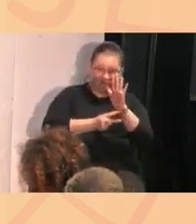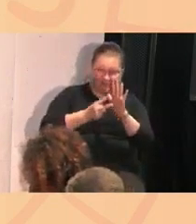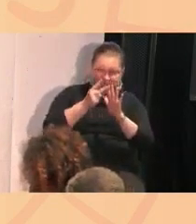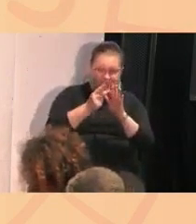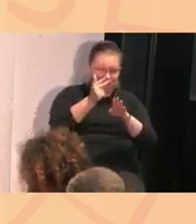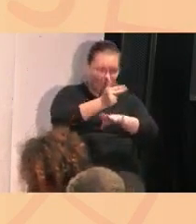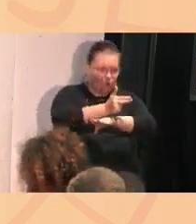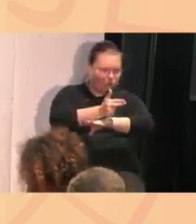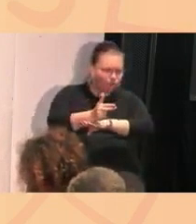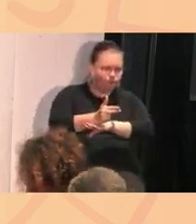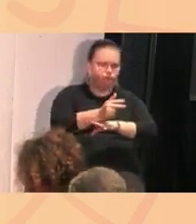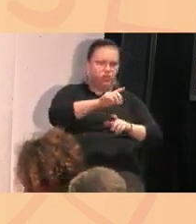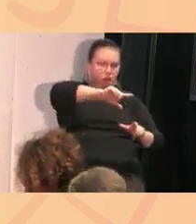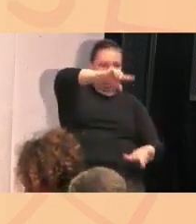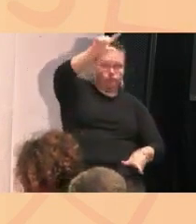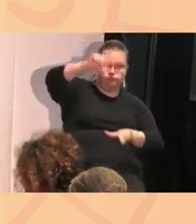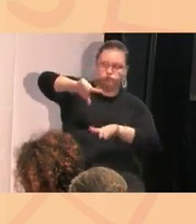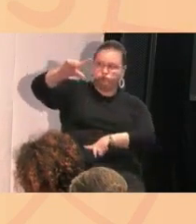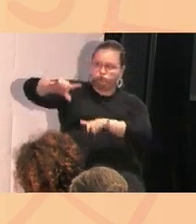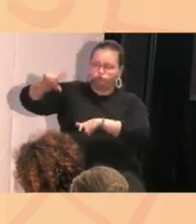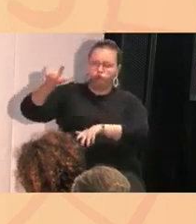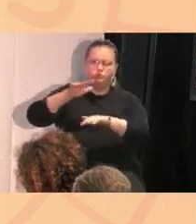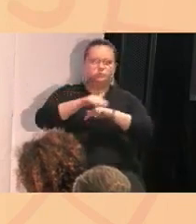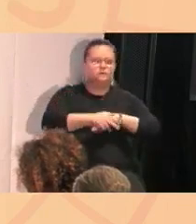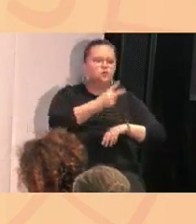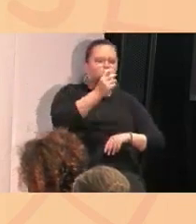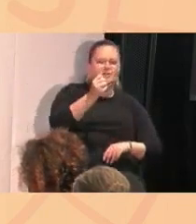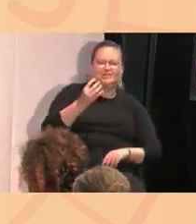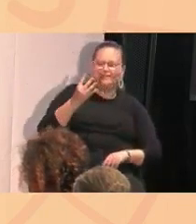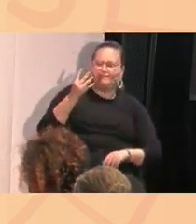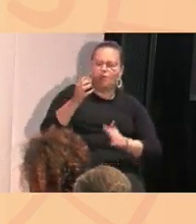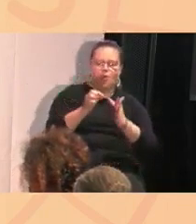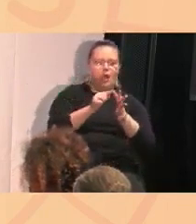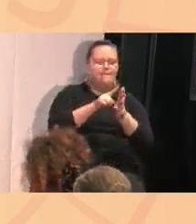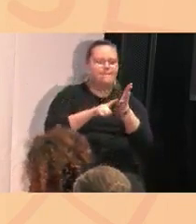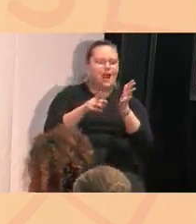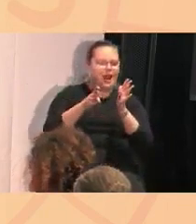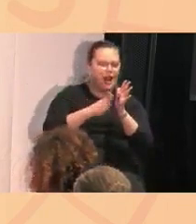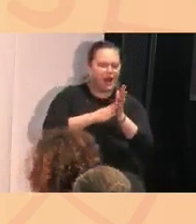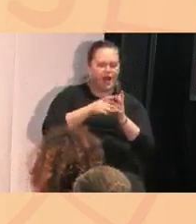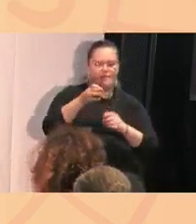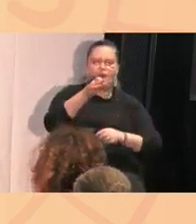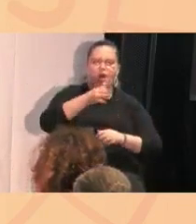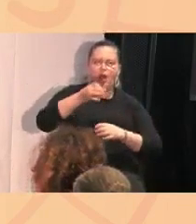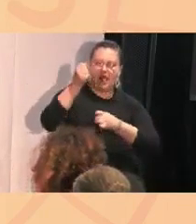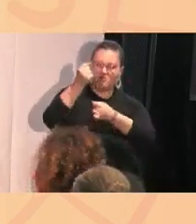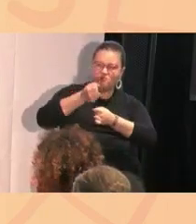In 2010, you made Tall Man a four-track video installation using footage